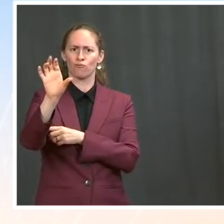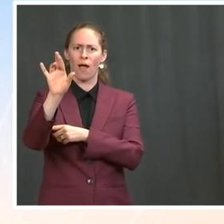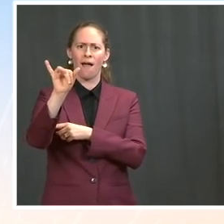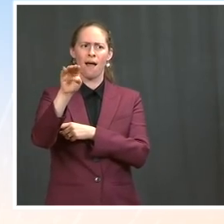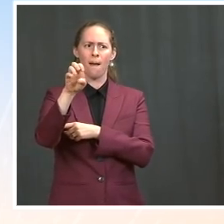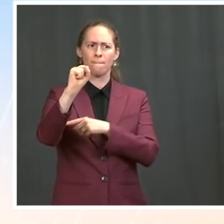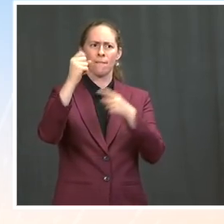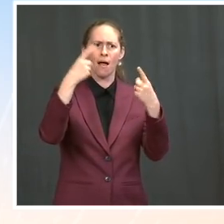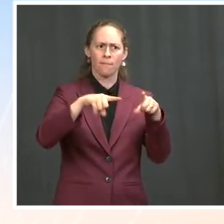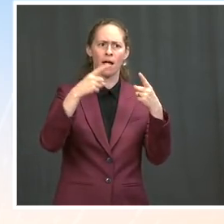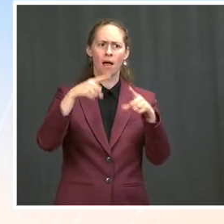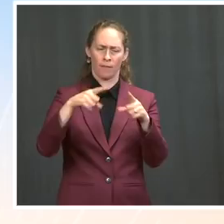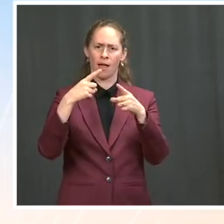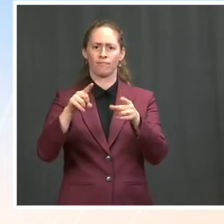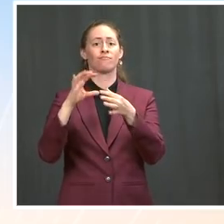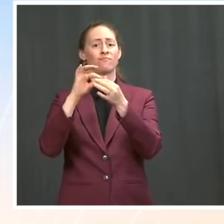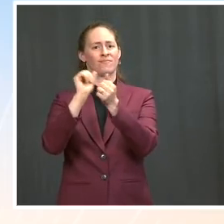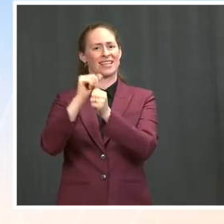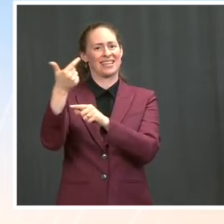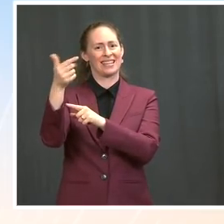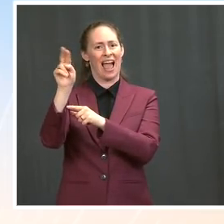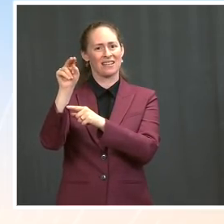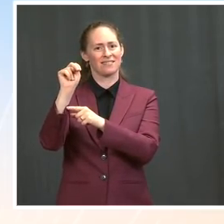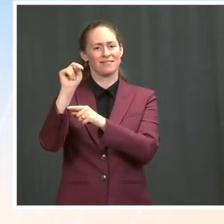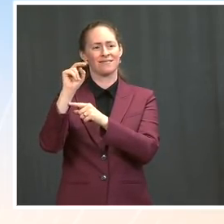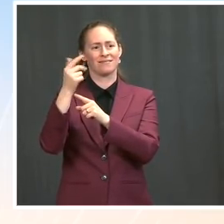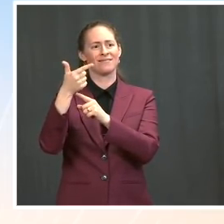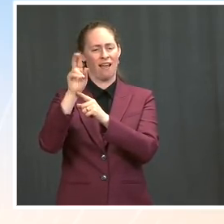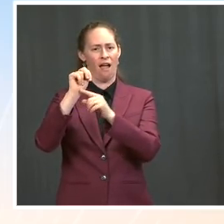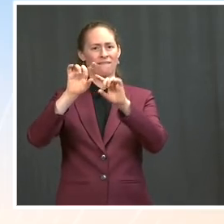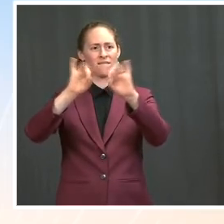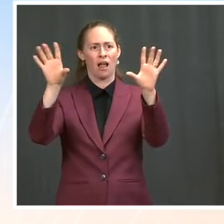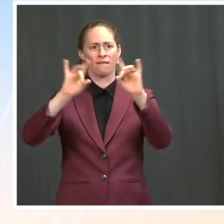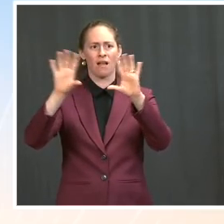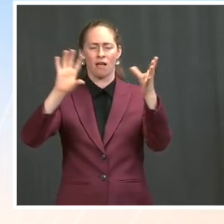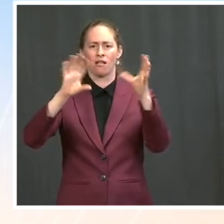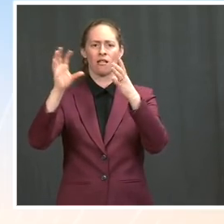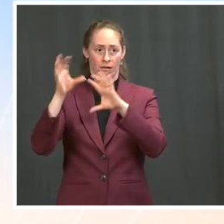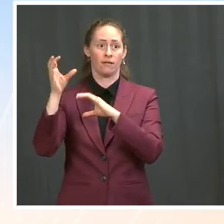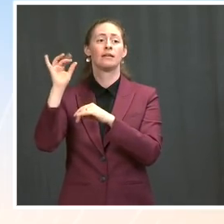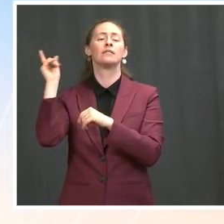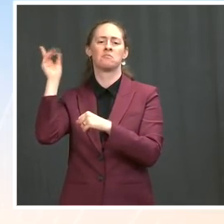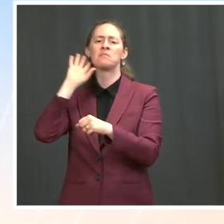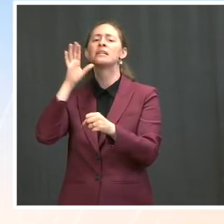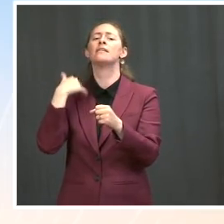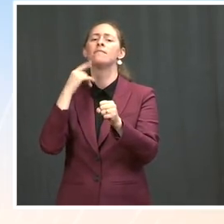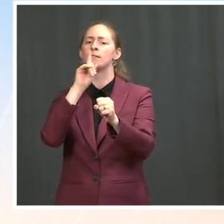I -- you can expect he'll speak to that and his commitment to continuing to address gun violence